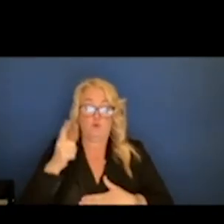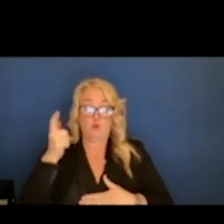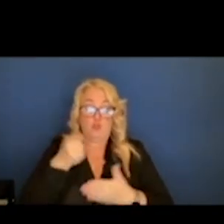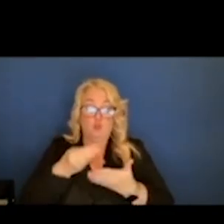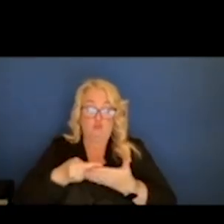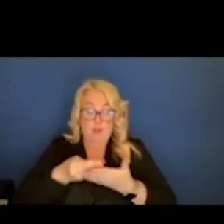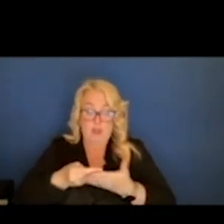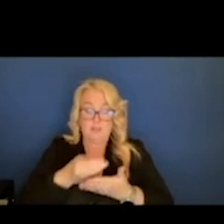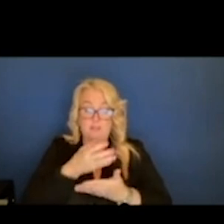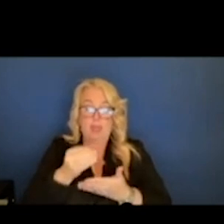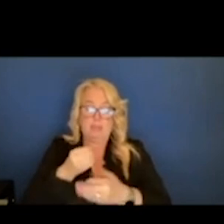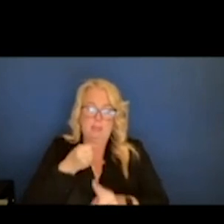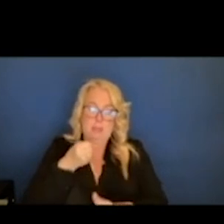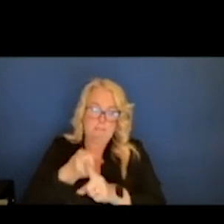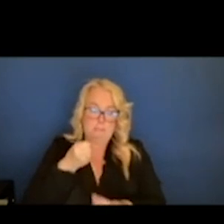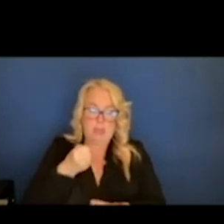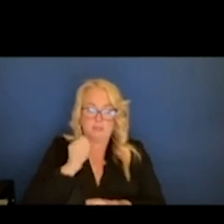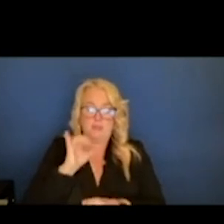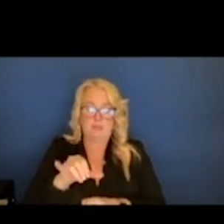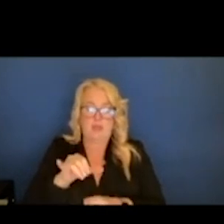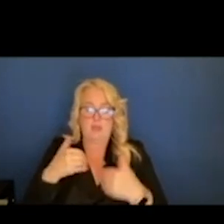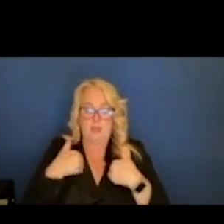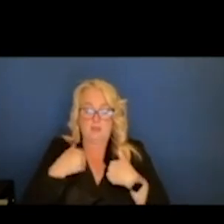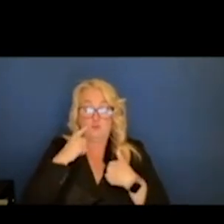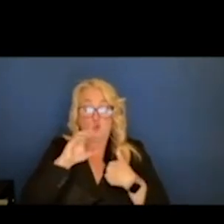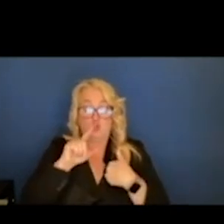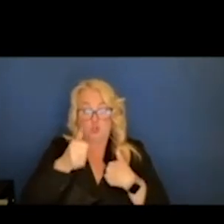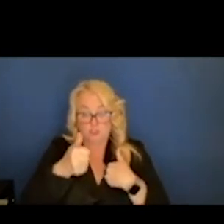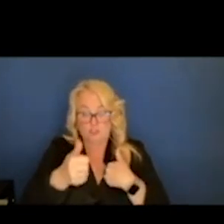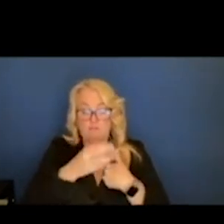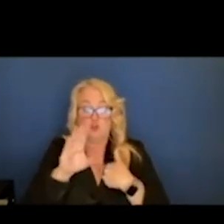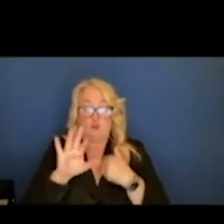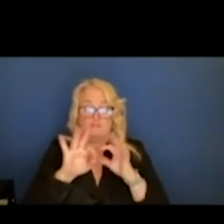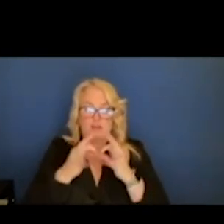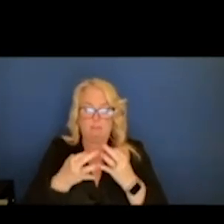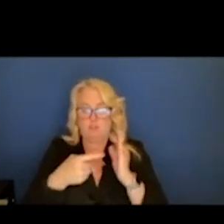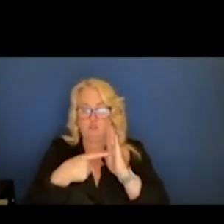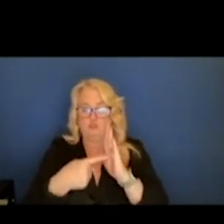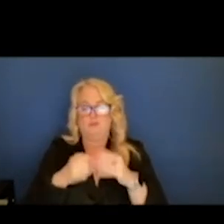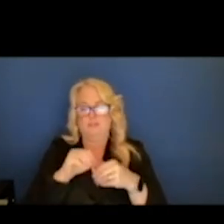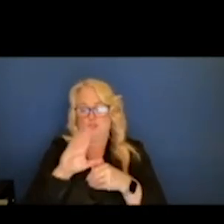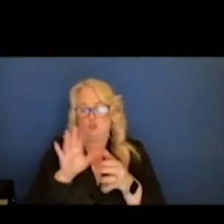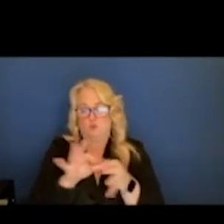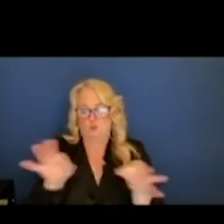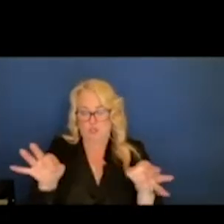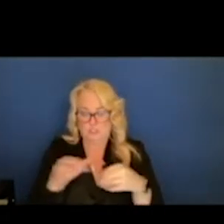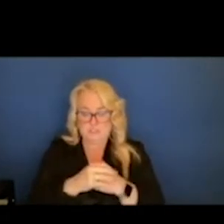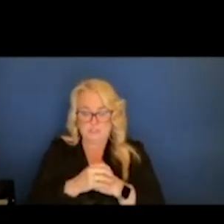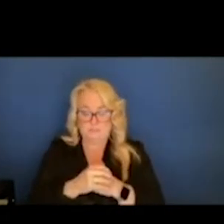the impact the opportunity has had on her and her family is best expressed in her own words.